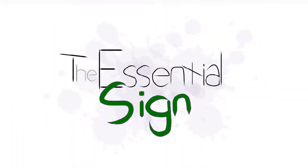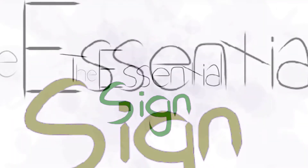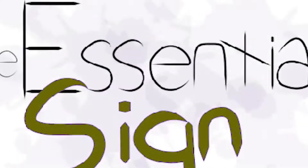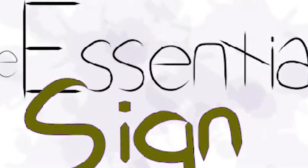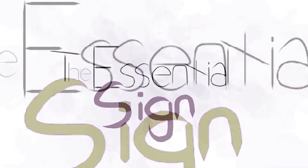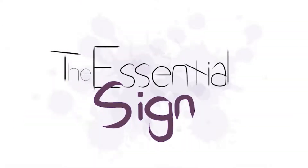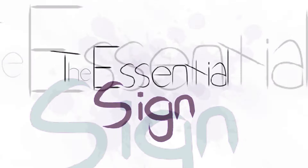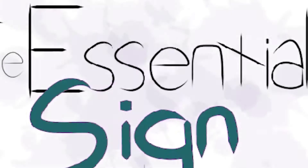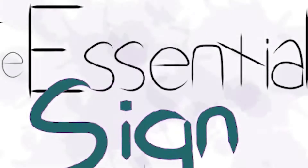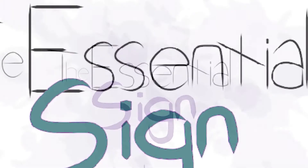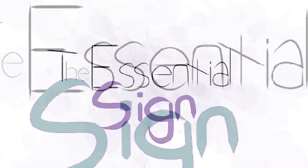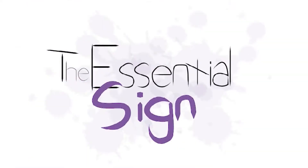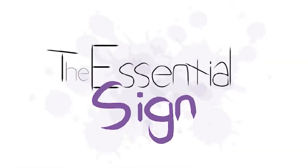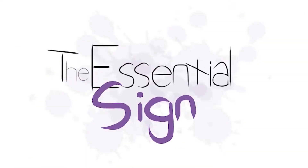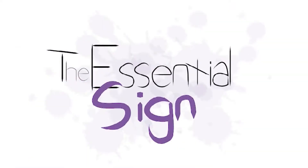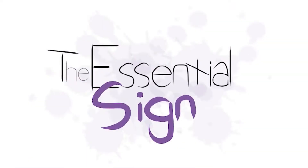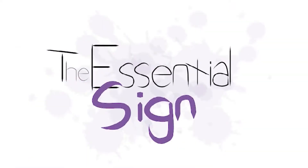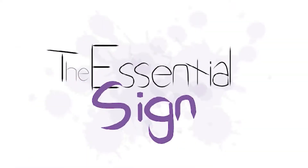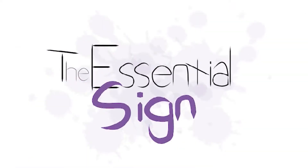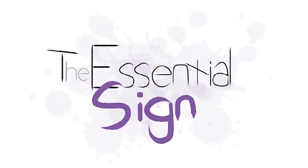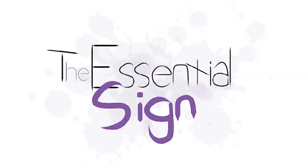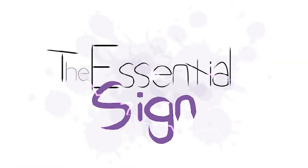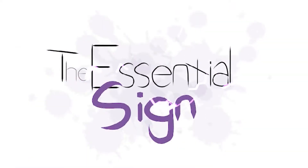[Hearing aid chimes] [Whistles]